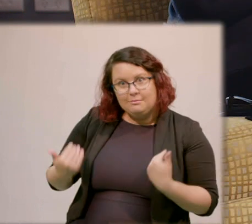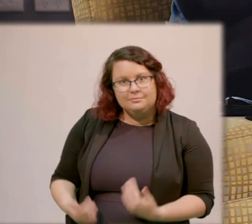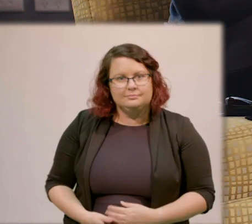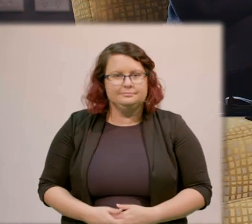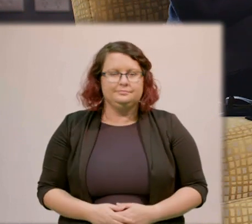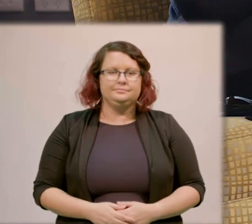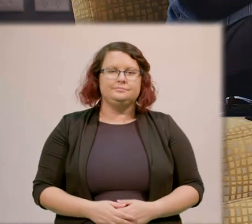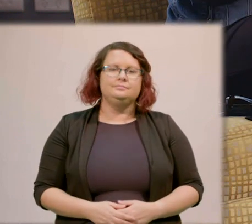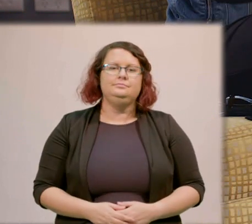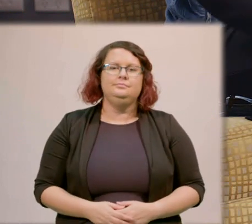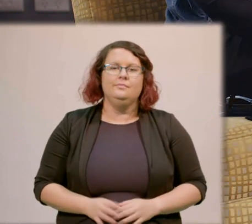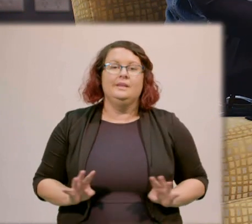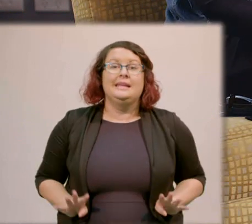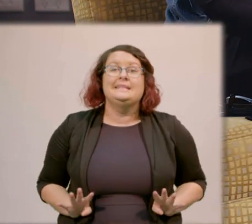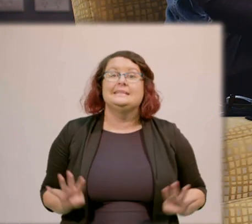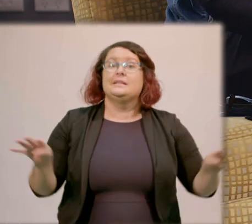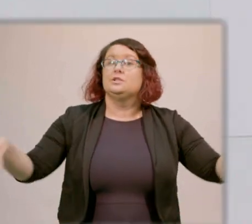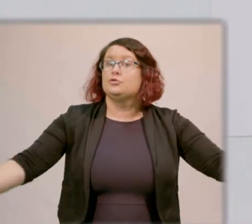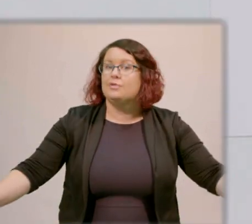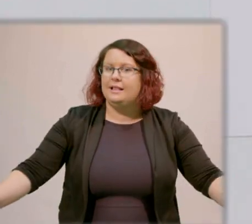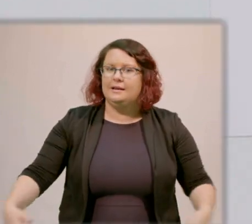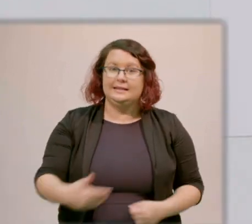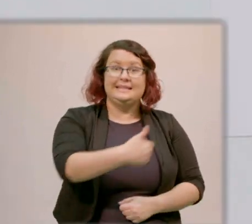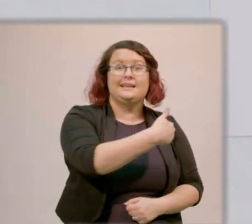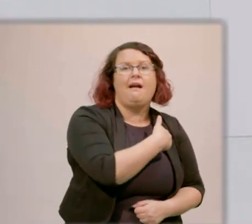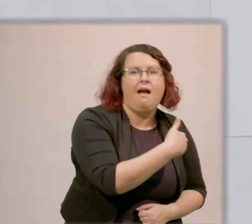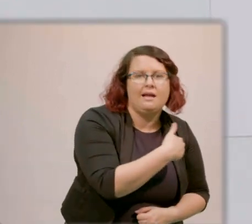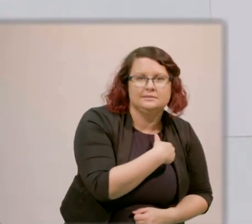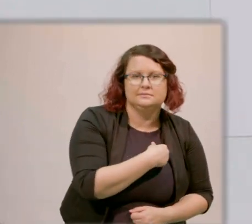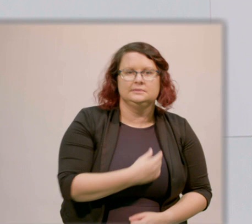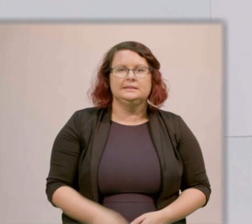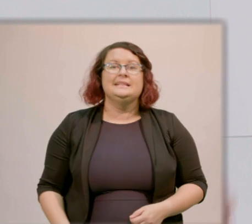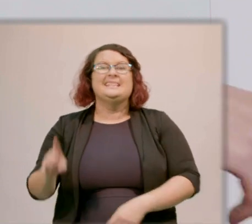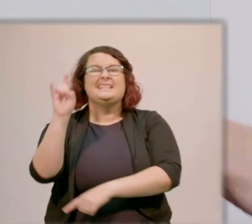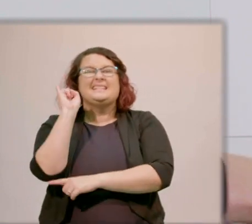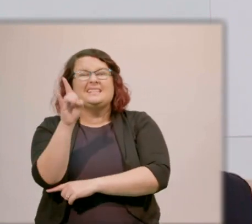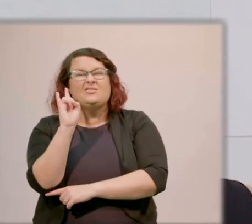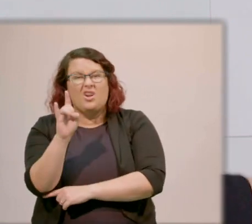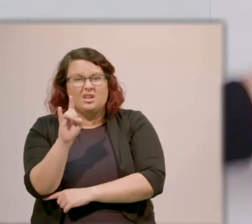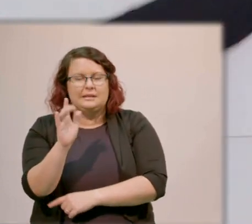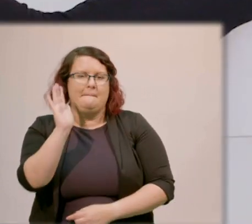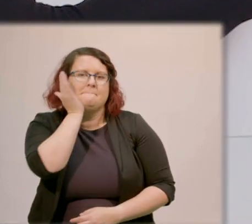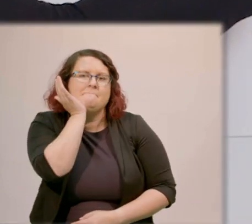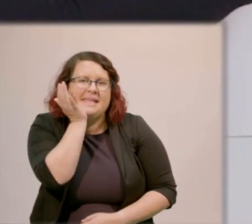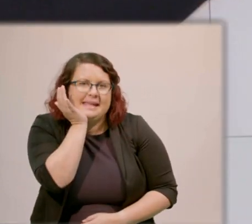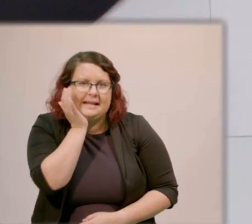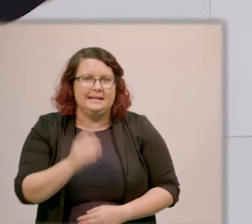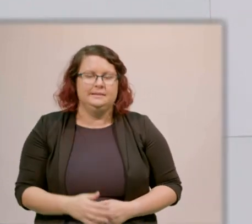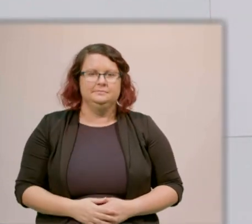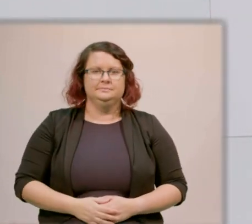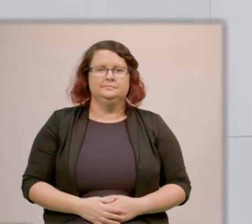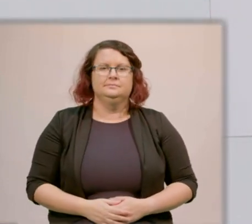Okay. Cinderella is kind. Cinders Rox is mean.